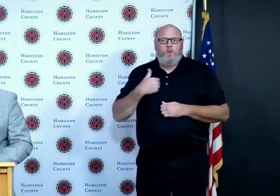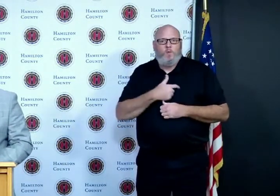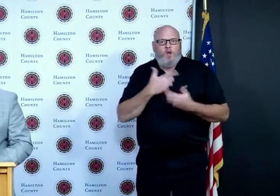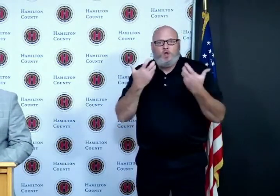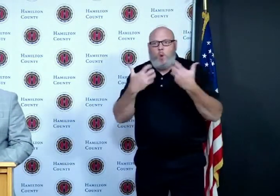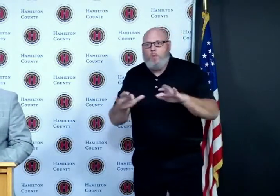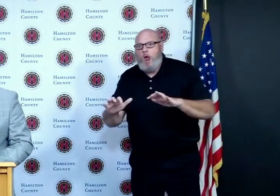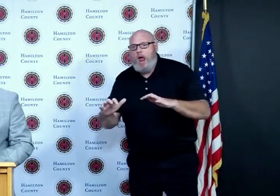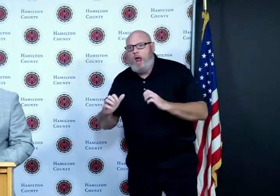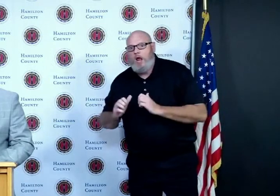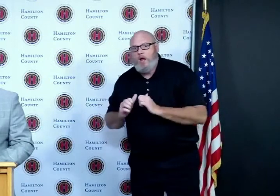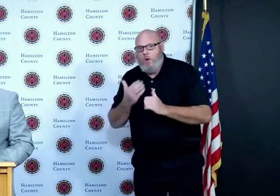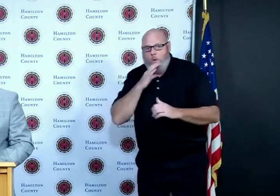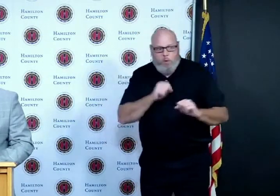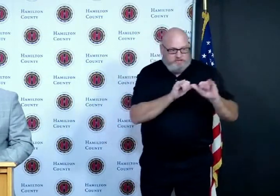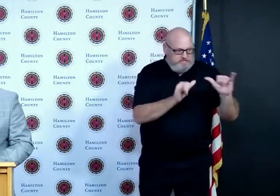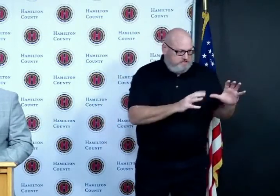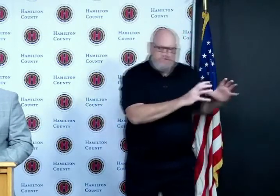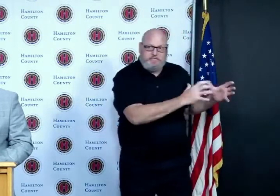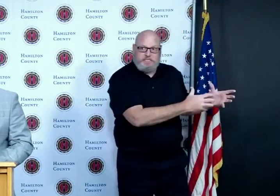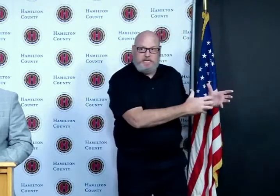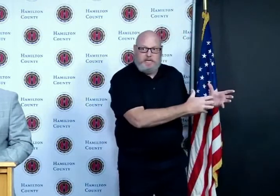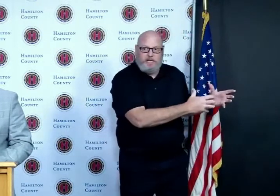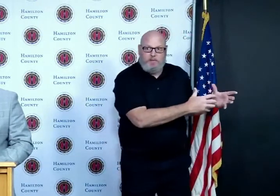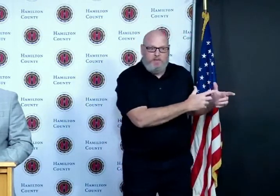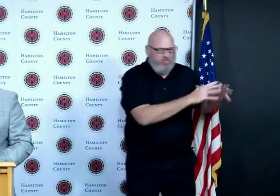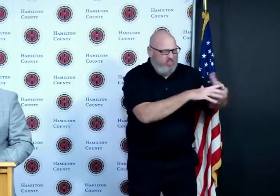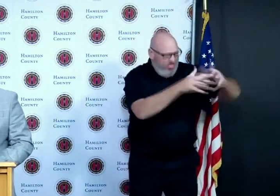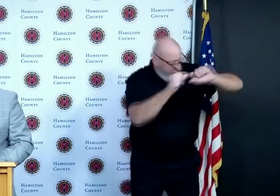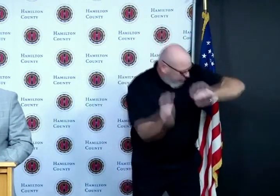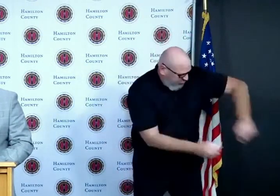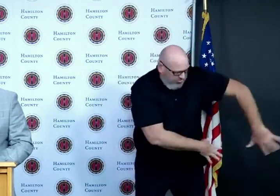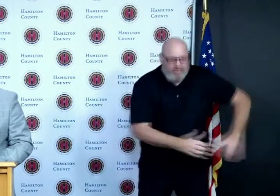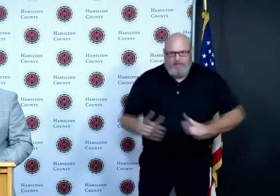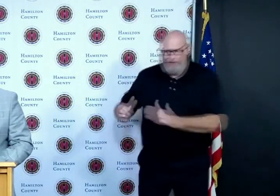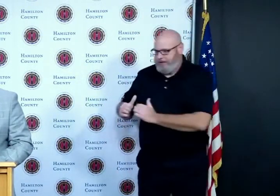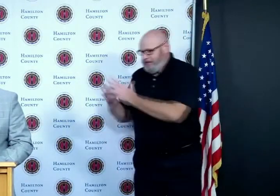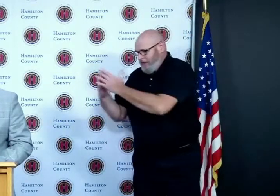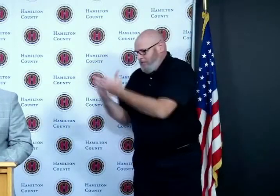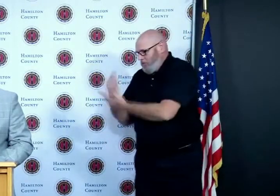solution but we will work hard to continue to try and create access to all populations